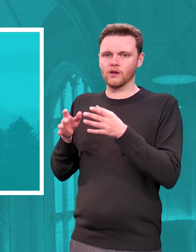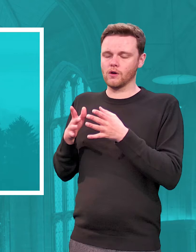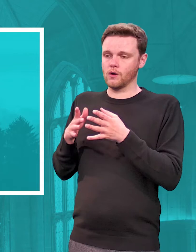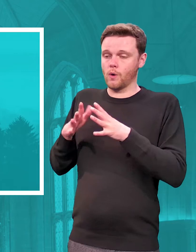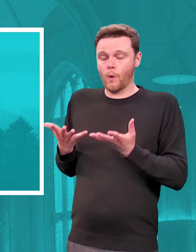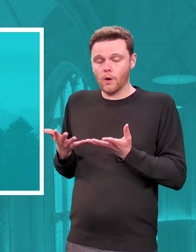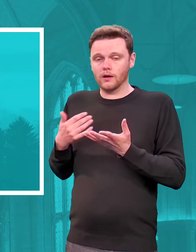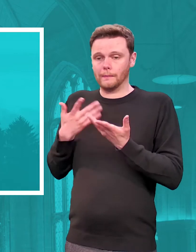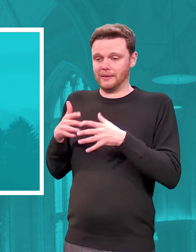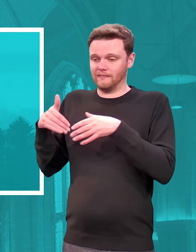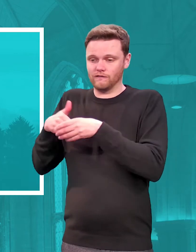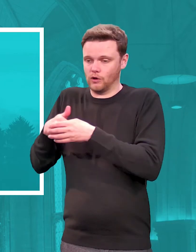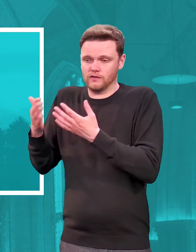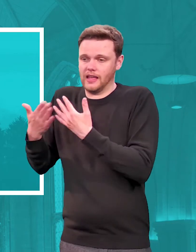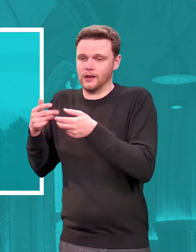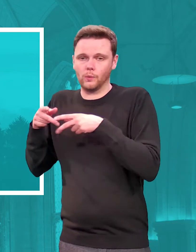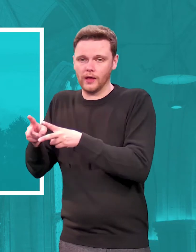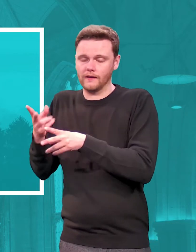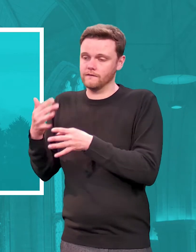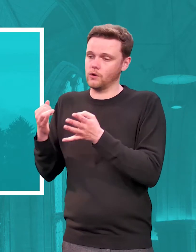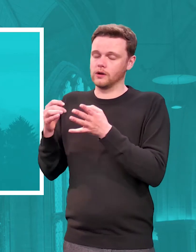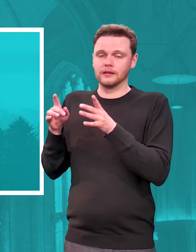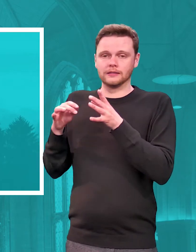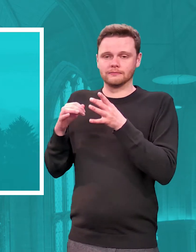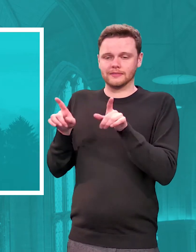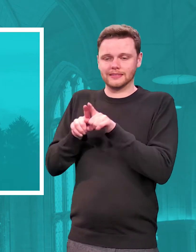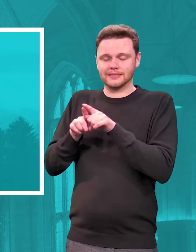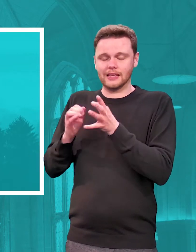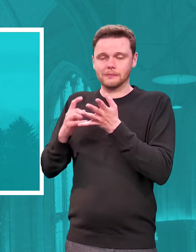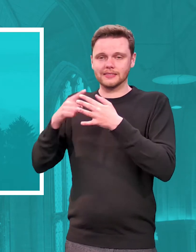or be involved in the arrangements for, a same sex marriage.’